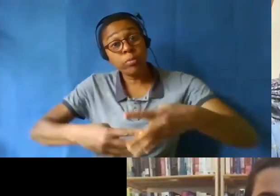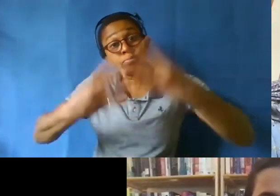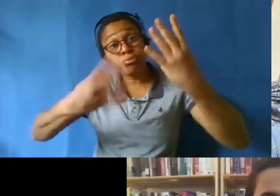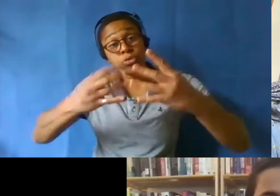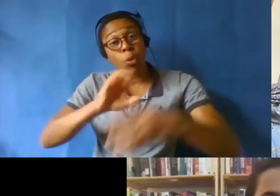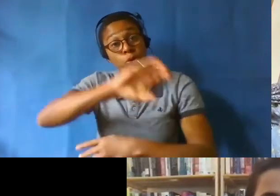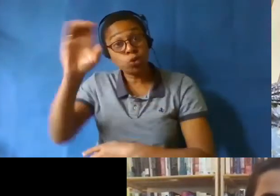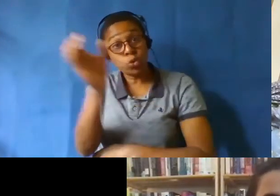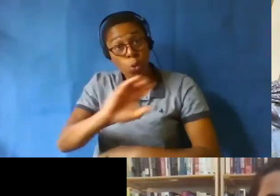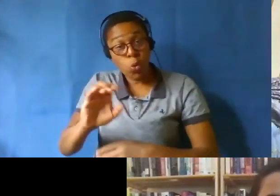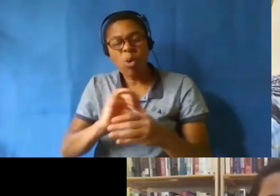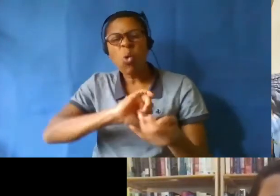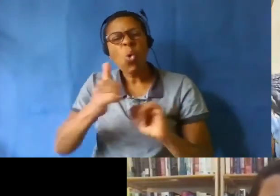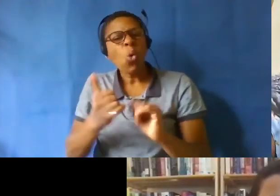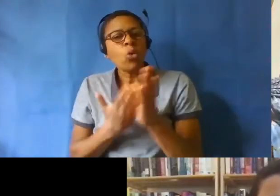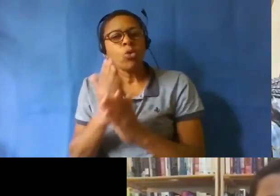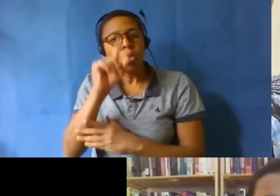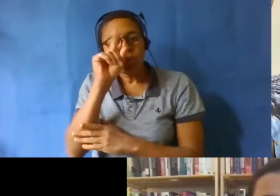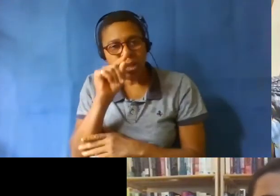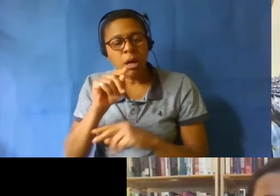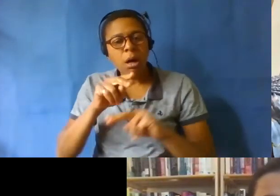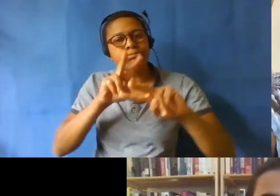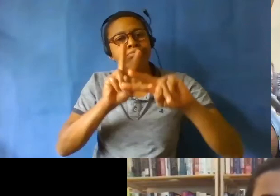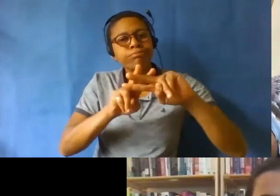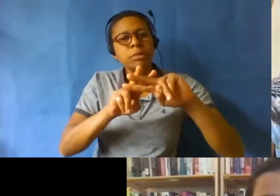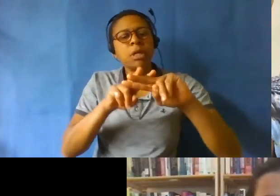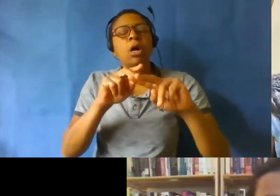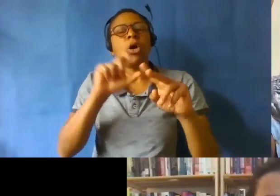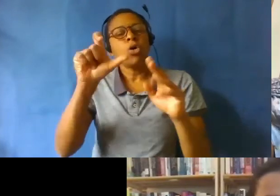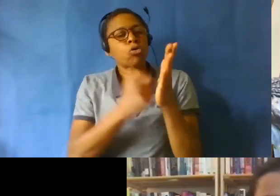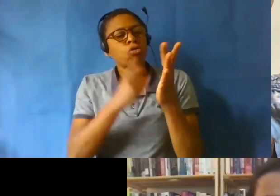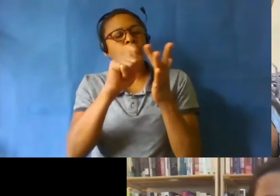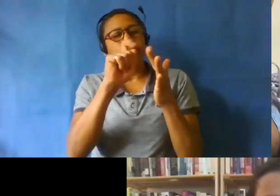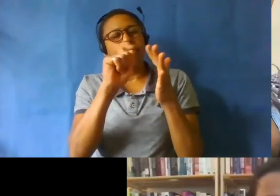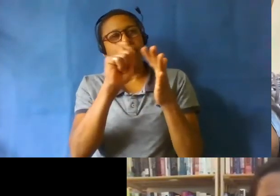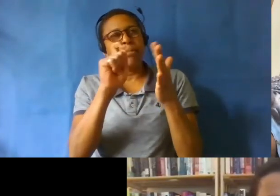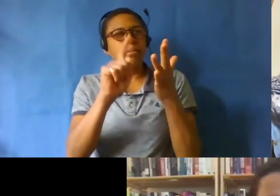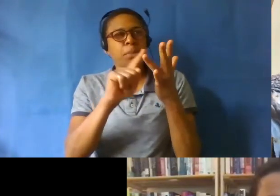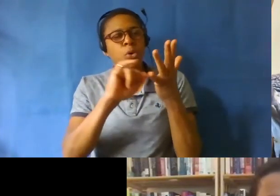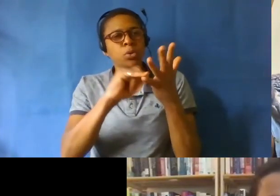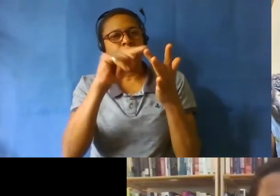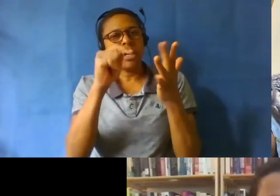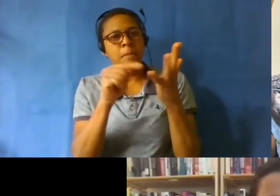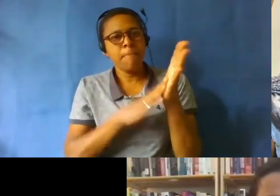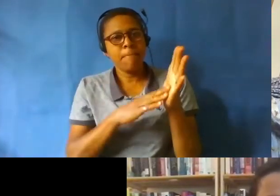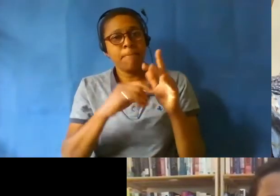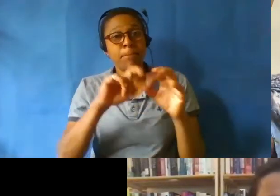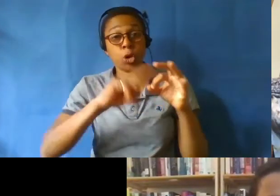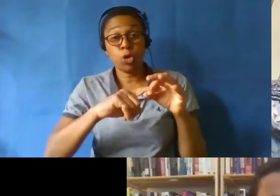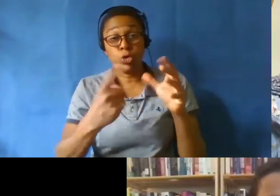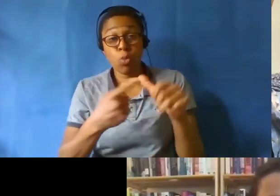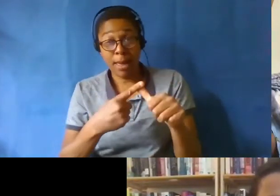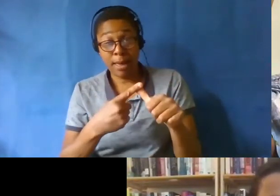hashtag CriposiumQA on Twitter or use the form that's on the chat if you